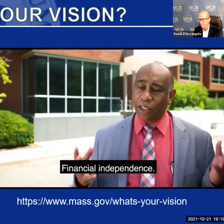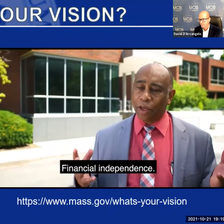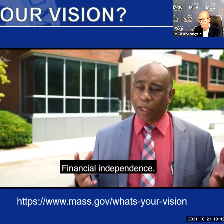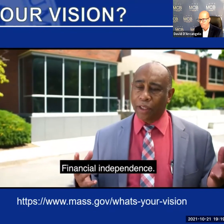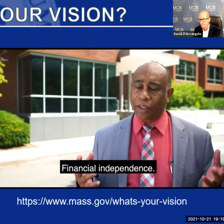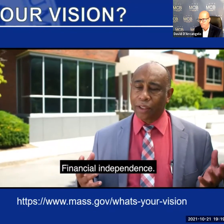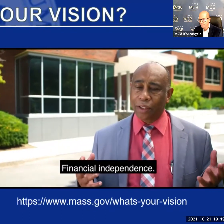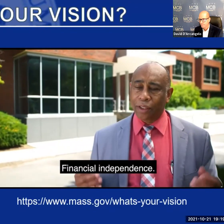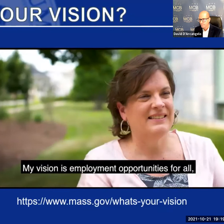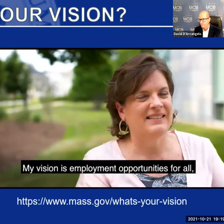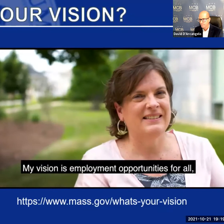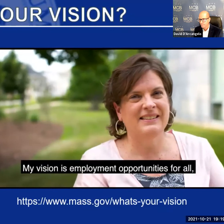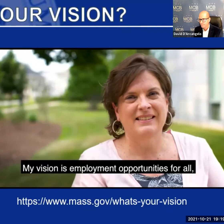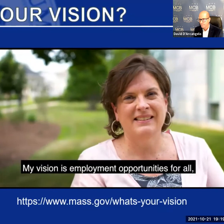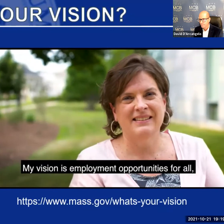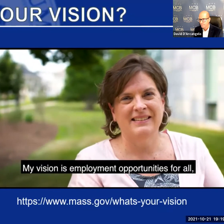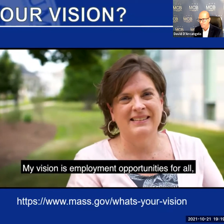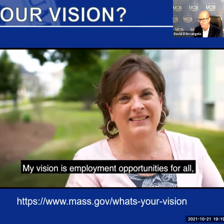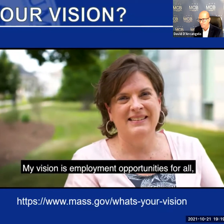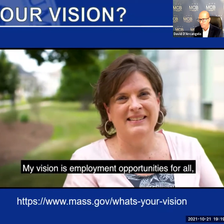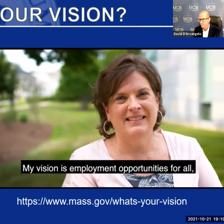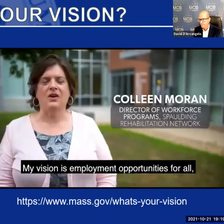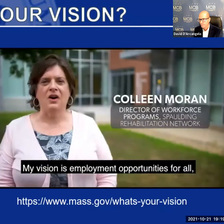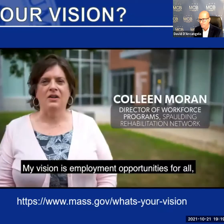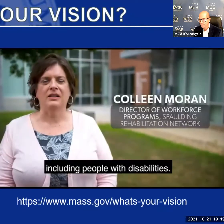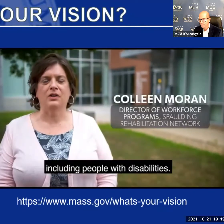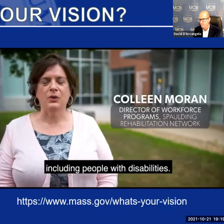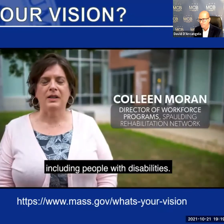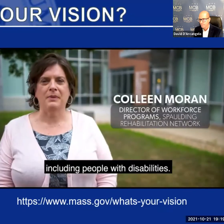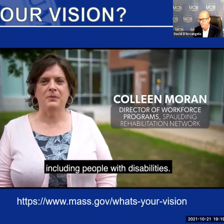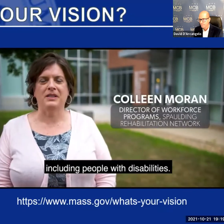financial independence, my vision is employment opportunities for all including people with